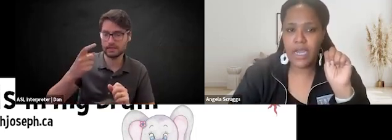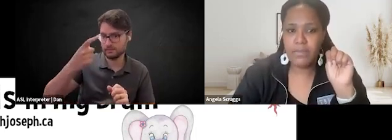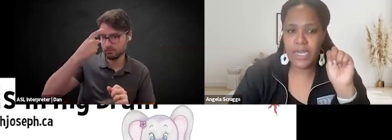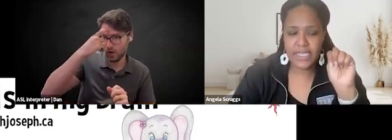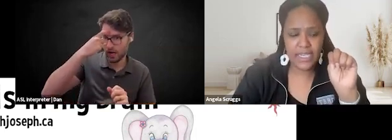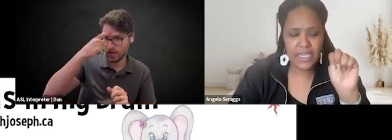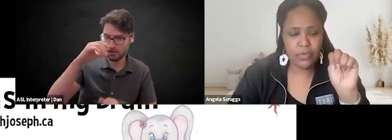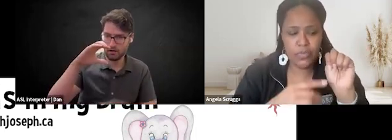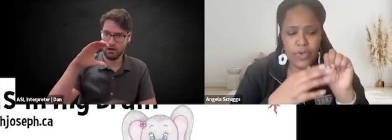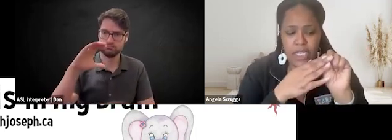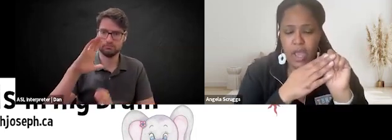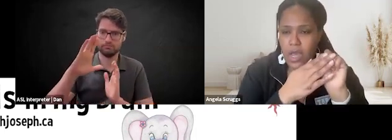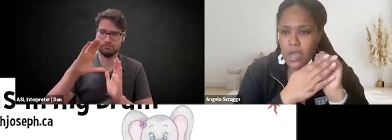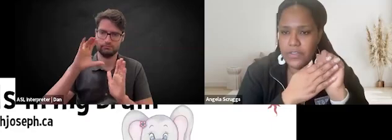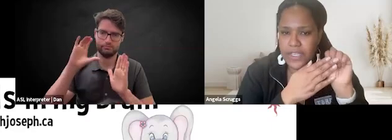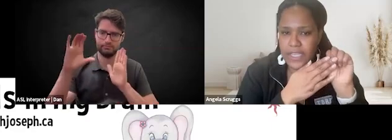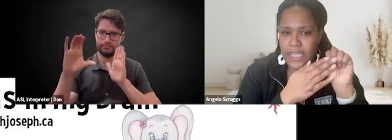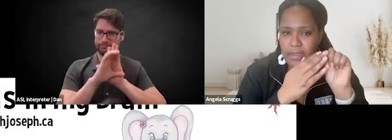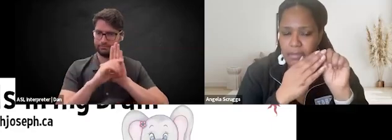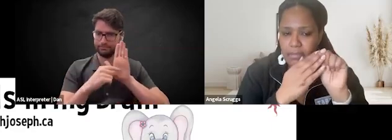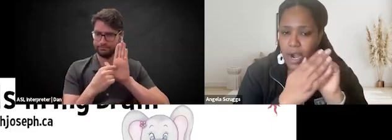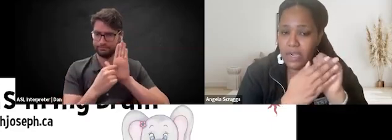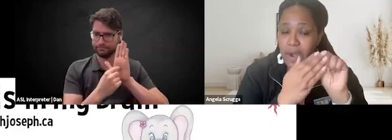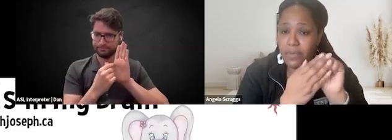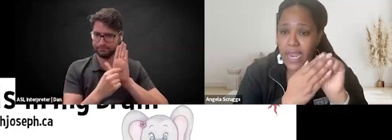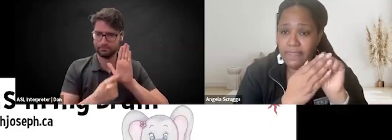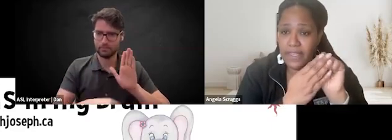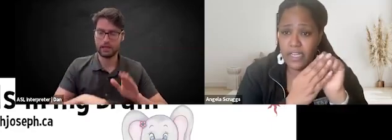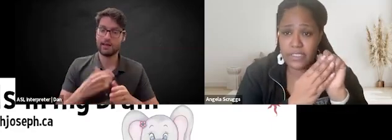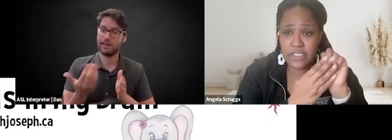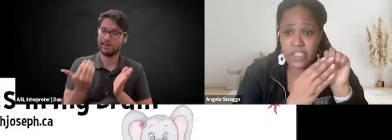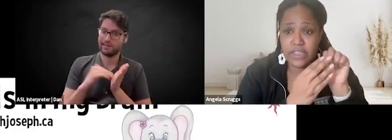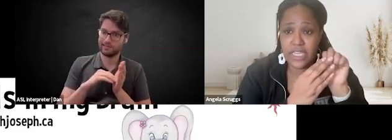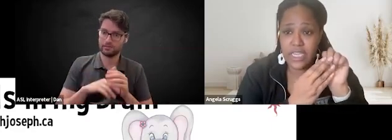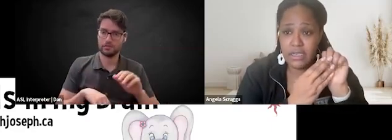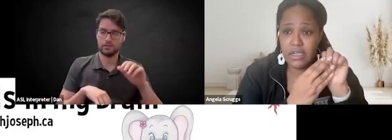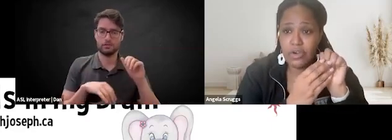Um... again, we call the part of our brain that helps us to think,